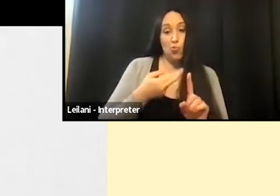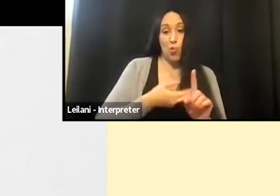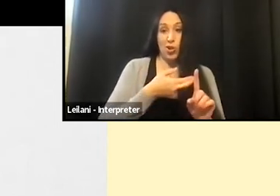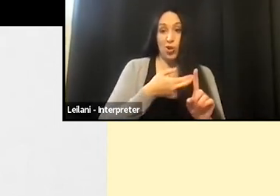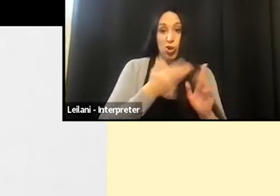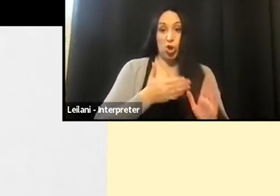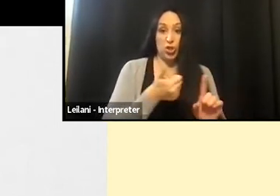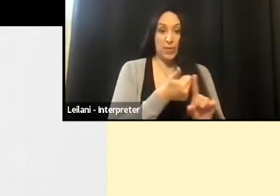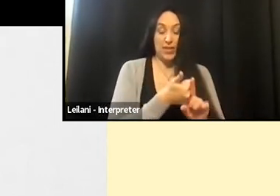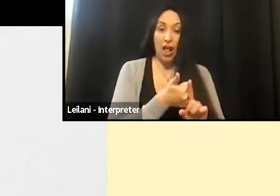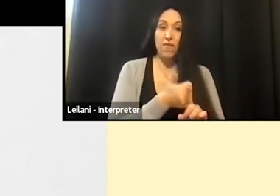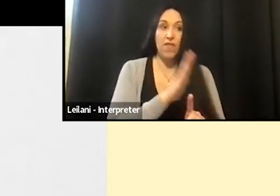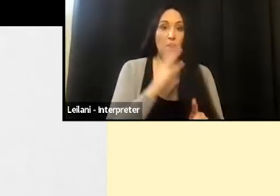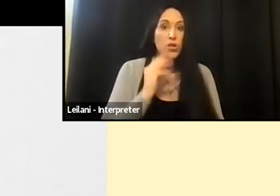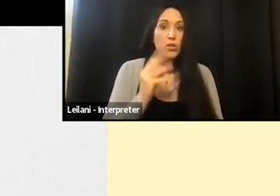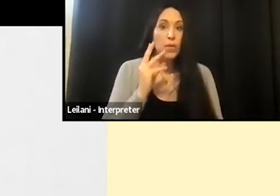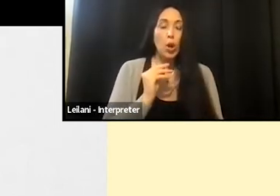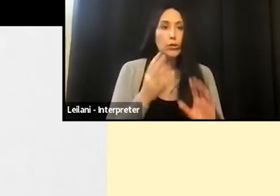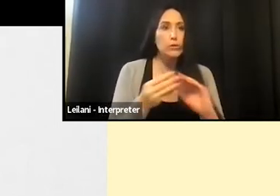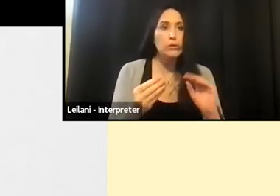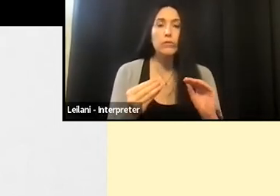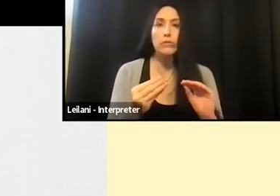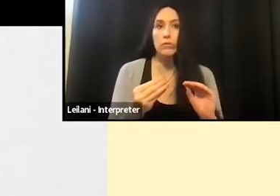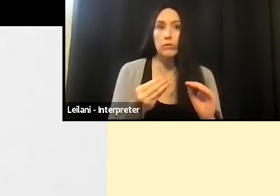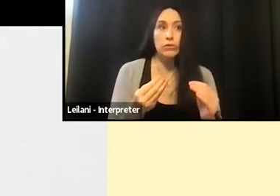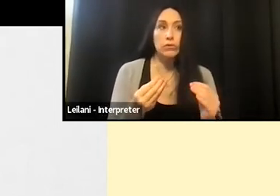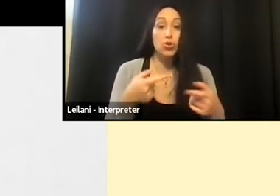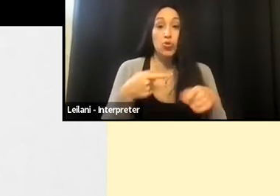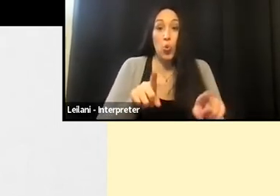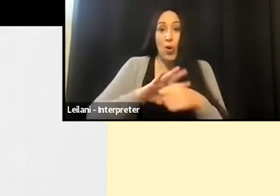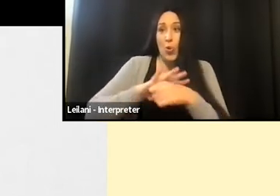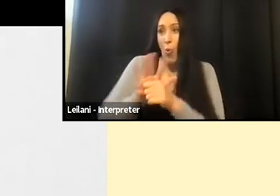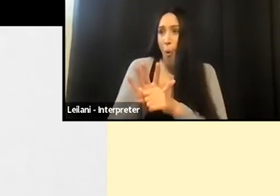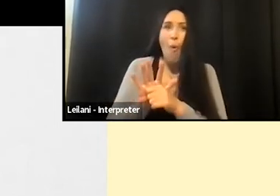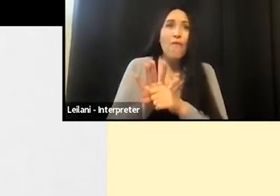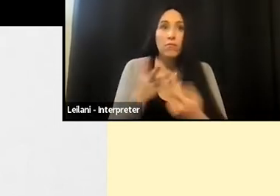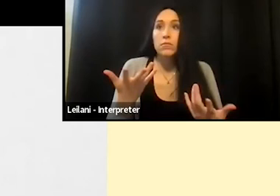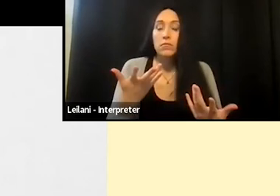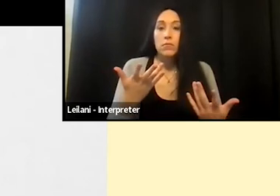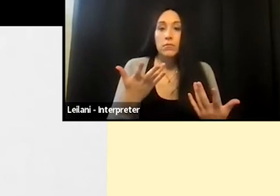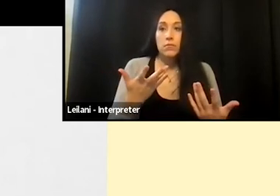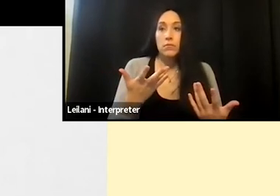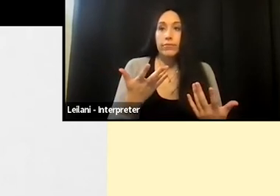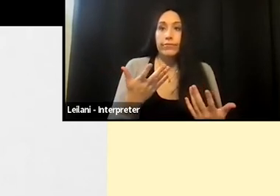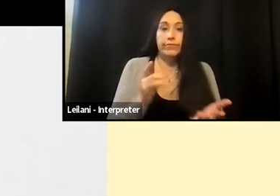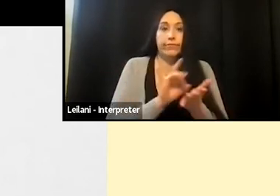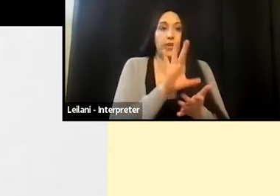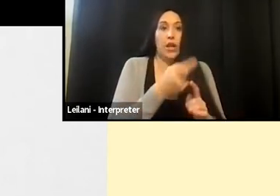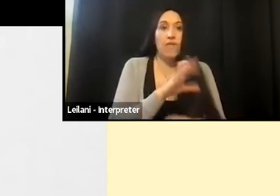of potentially being forced out of their homes during the height of the pandemic. So in going out and knocking on people's doors and talking to tenants,